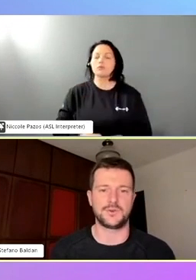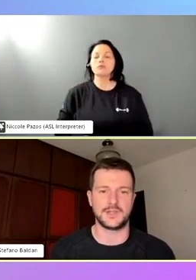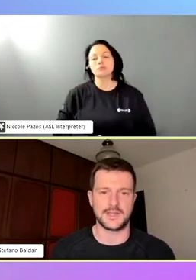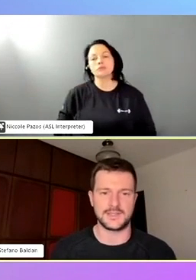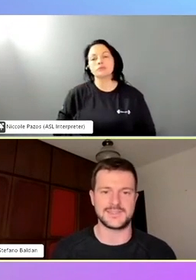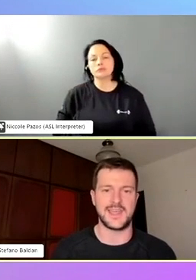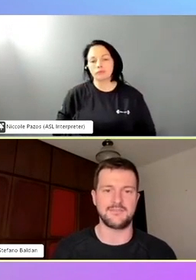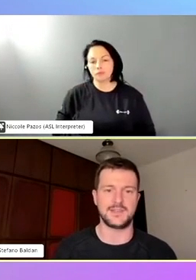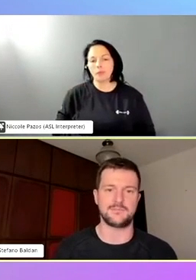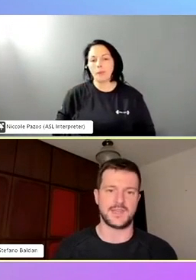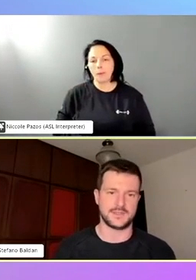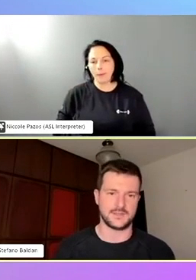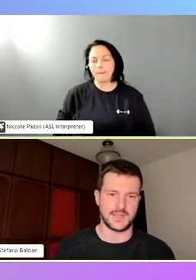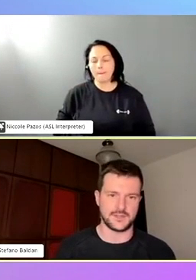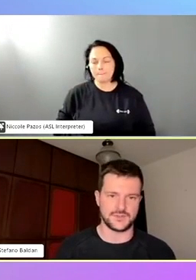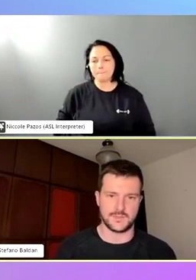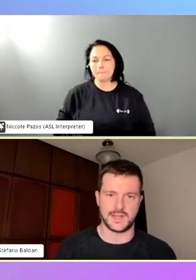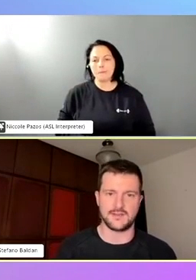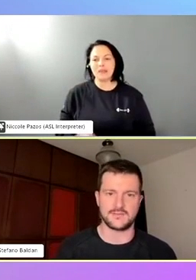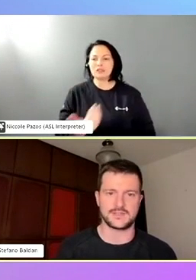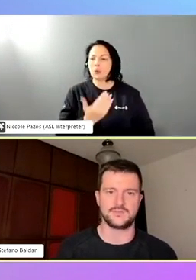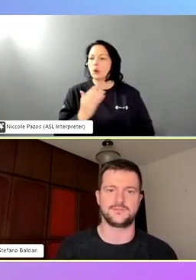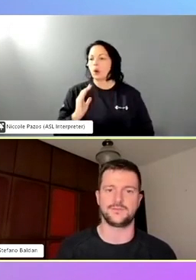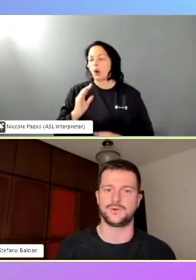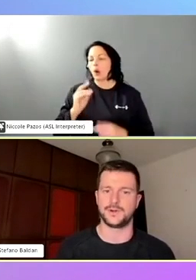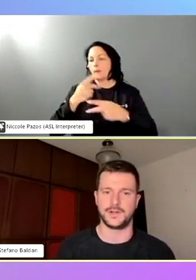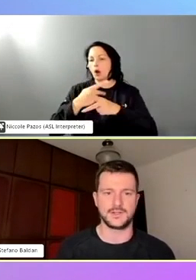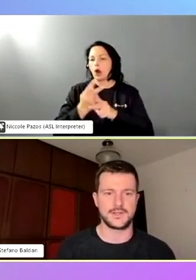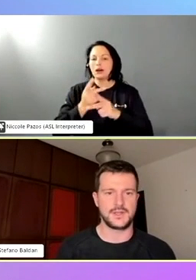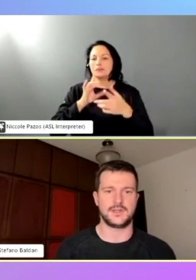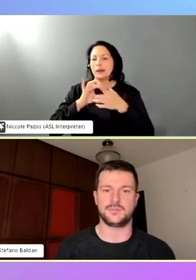to you by Phil Strain and Stéfano Baldan.